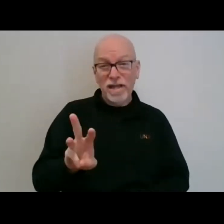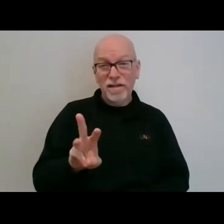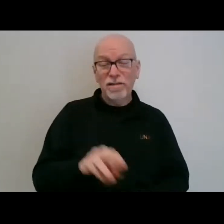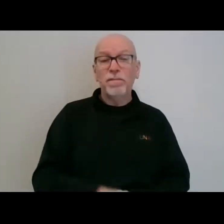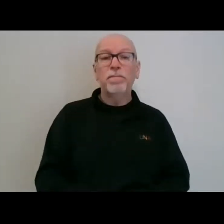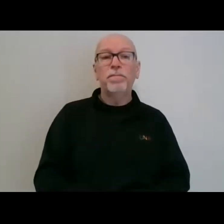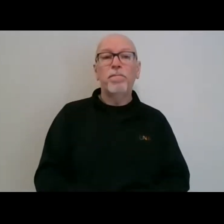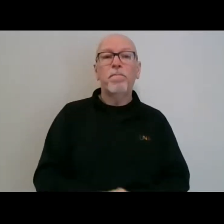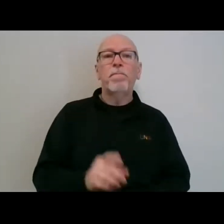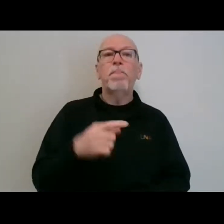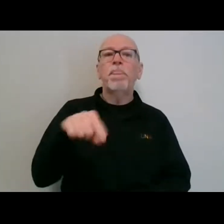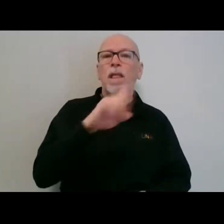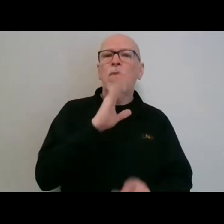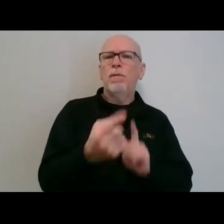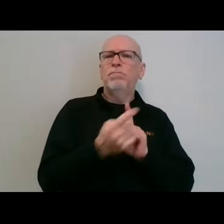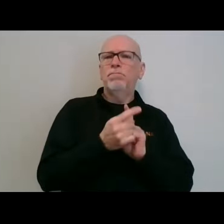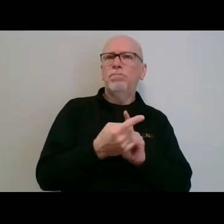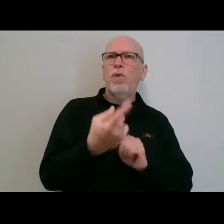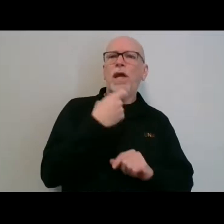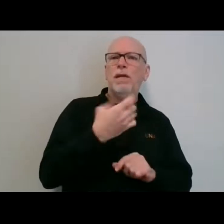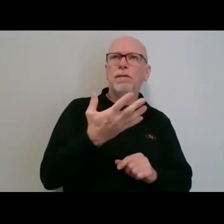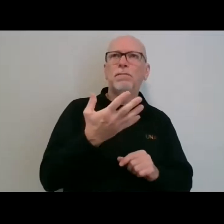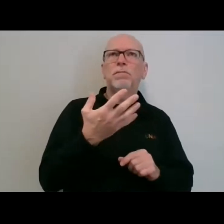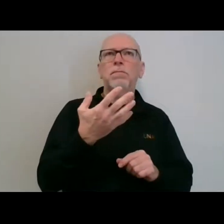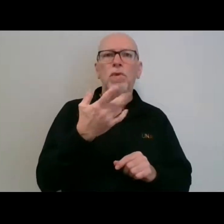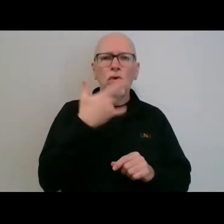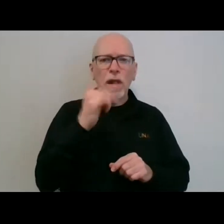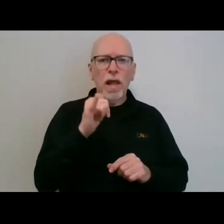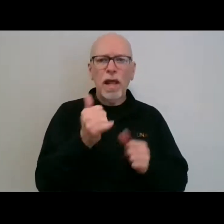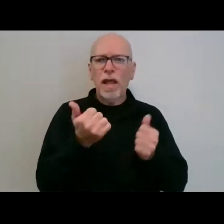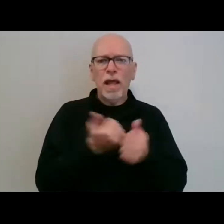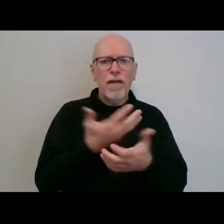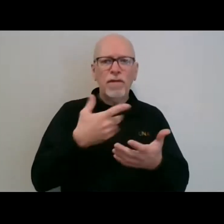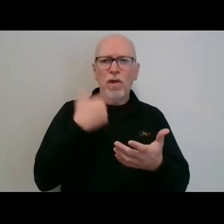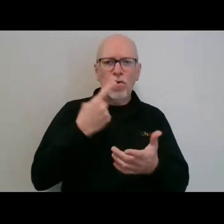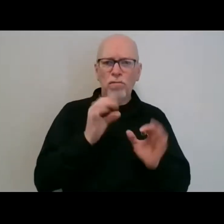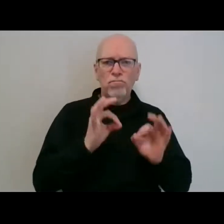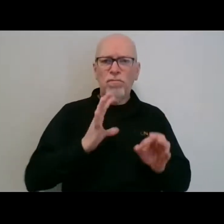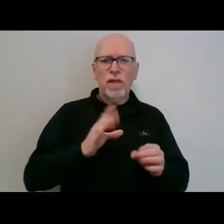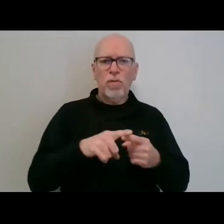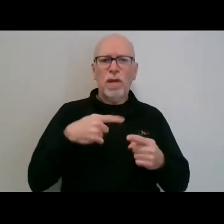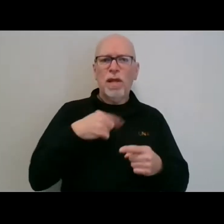They come to us and they say, "Oh, it looks like everything looks fine when I click this little button